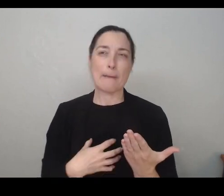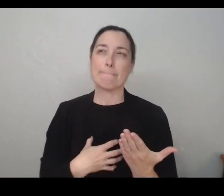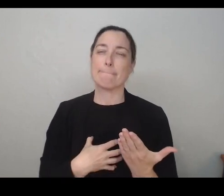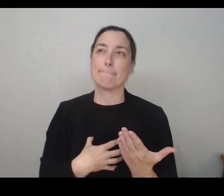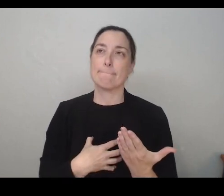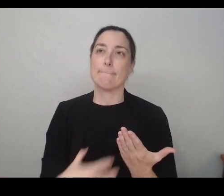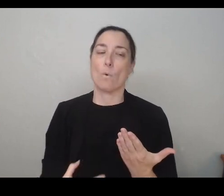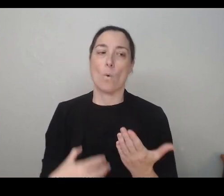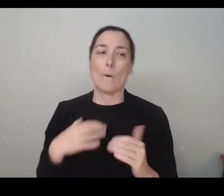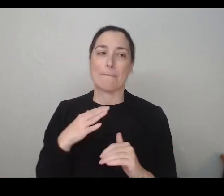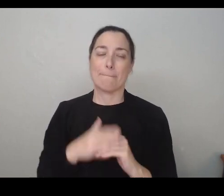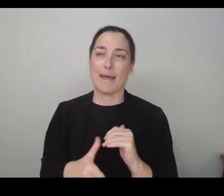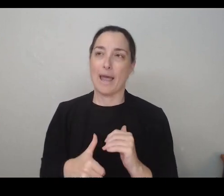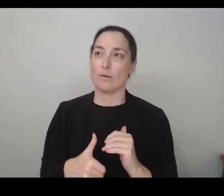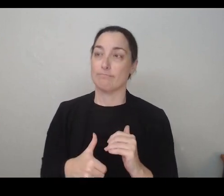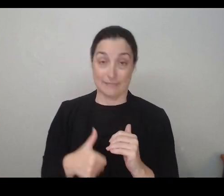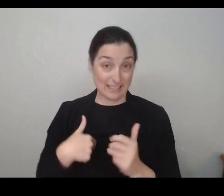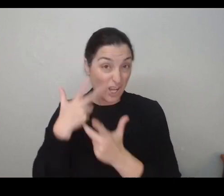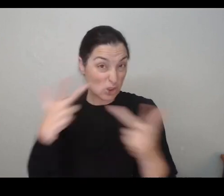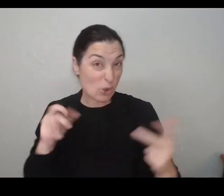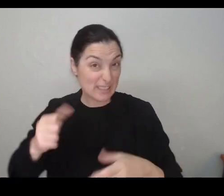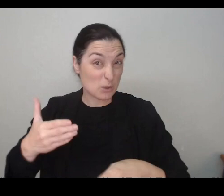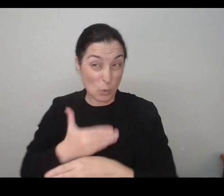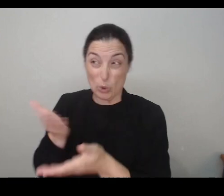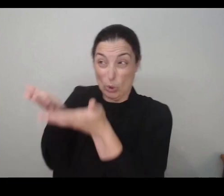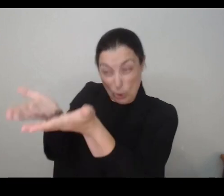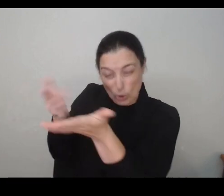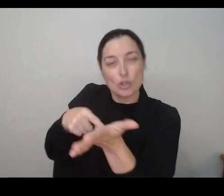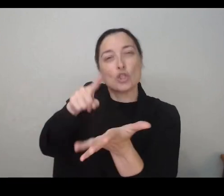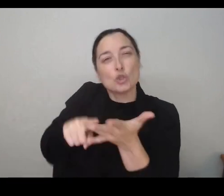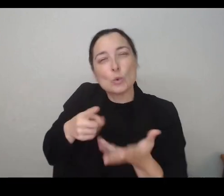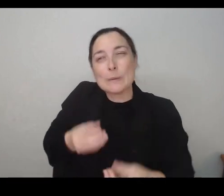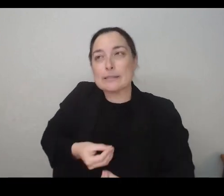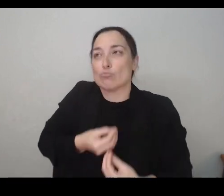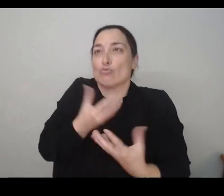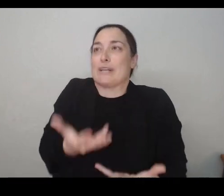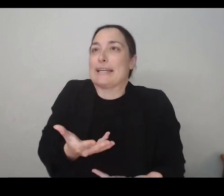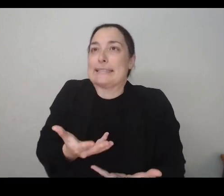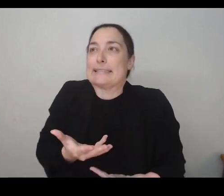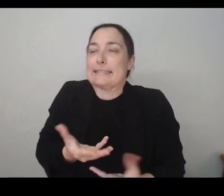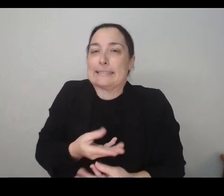as I showed, of the work of Gauguin to express something more linked to local